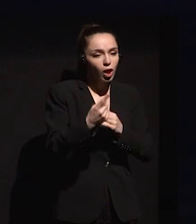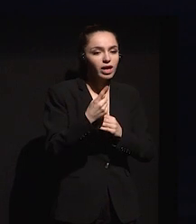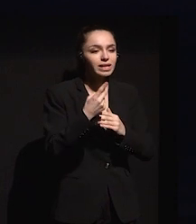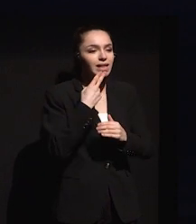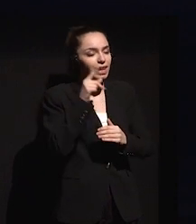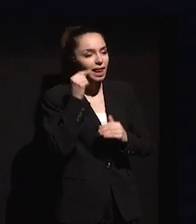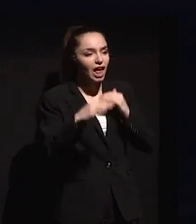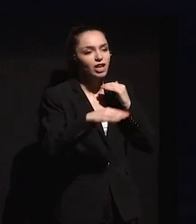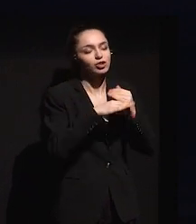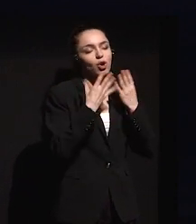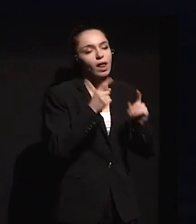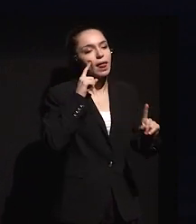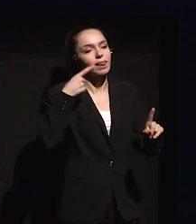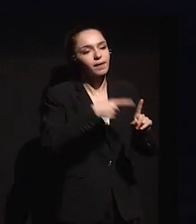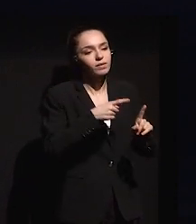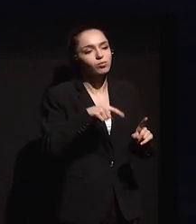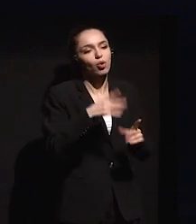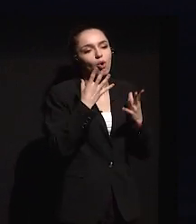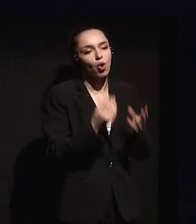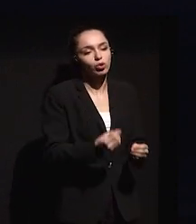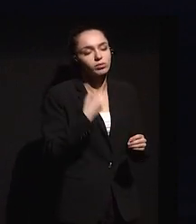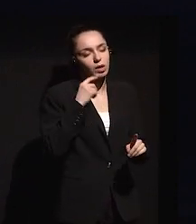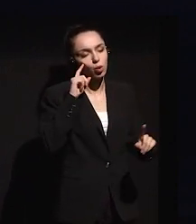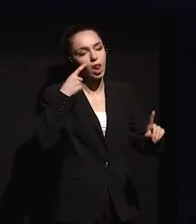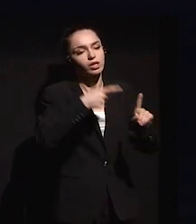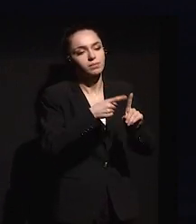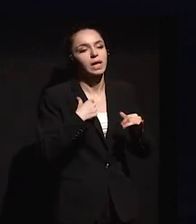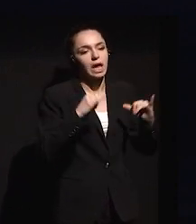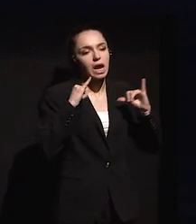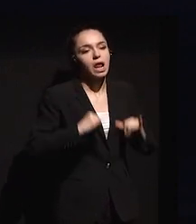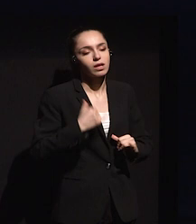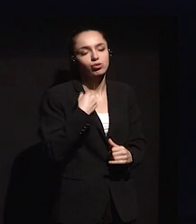from climate policies and poverty to local migration governance.